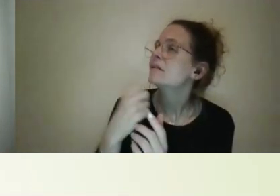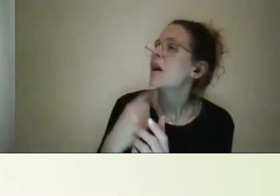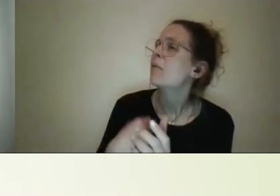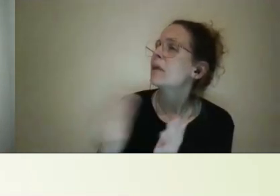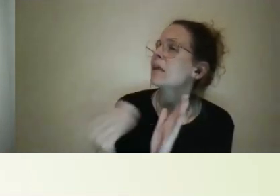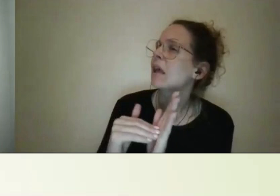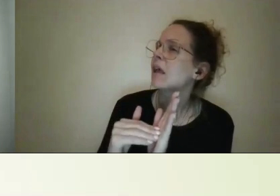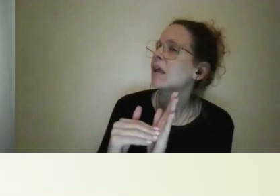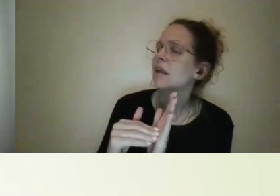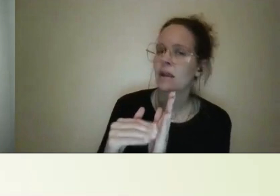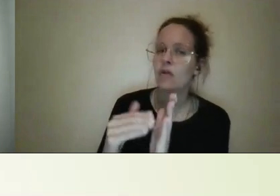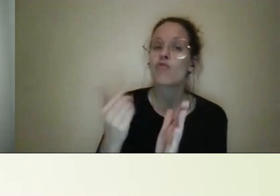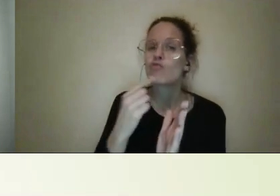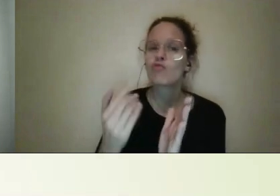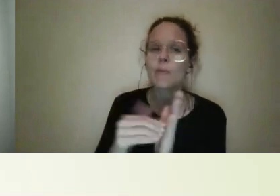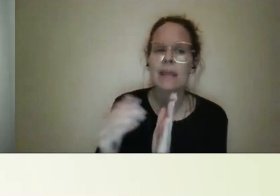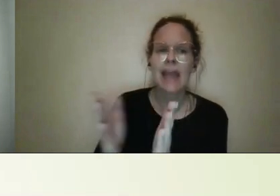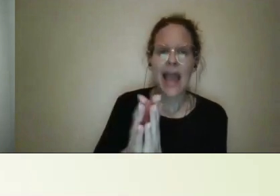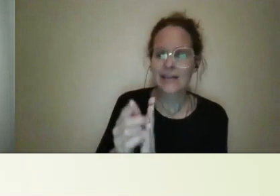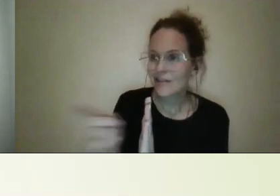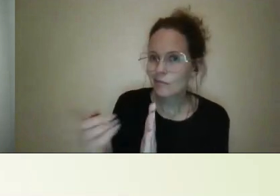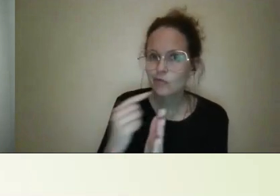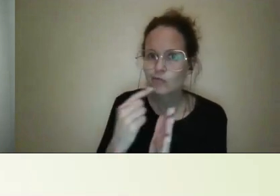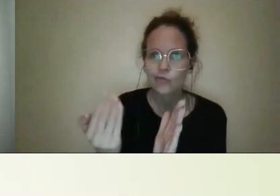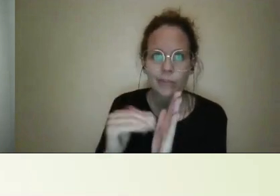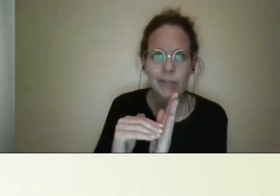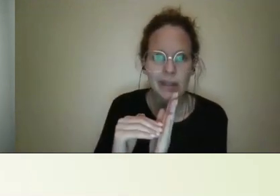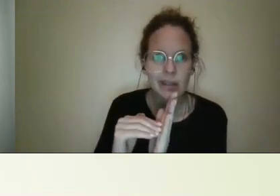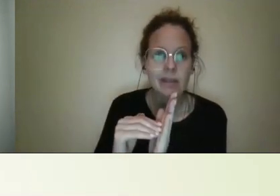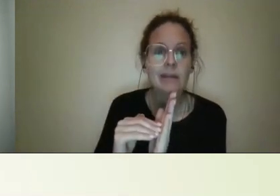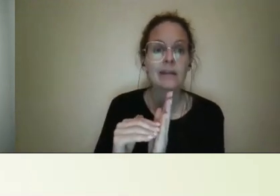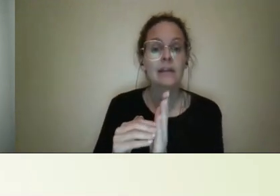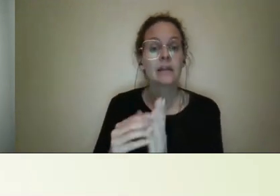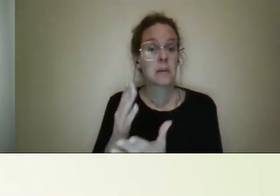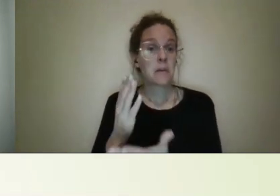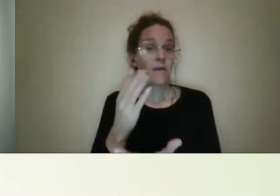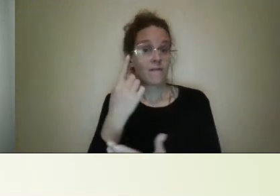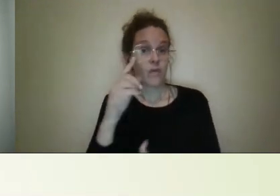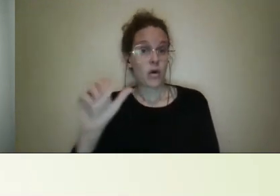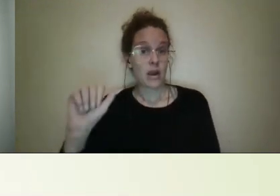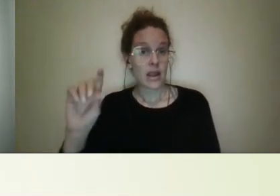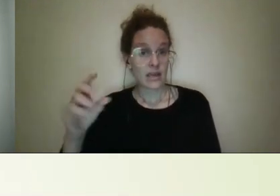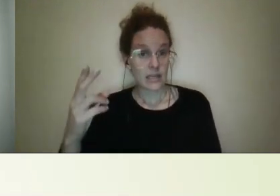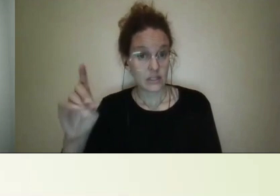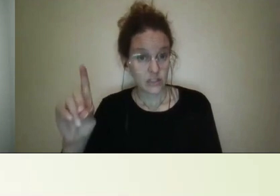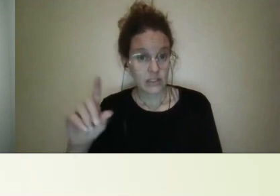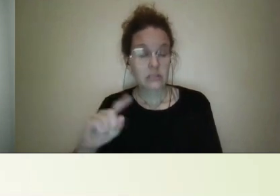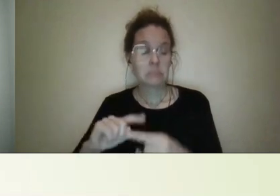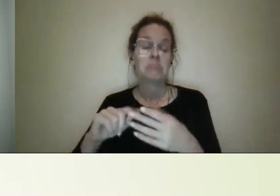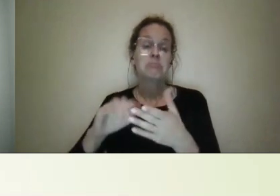So those are for those younger kiddos that may have ADHD, they may have a learning disability,